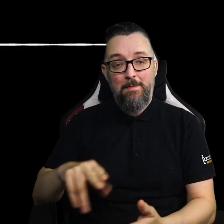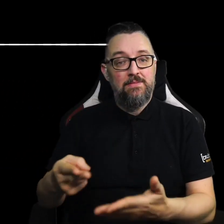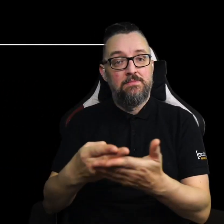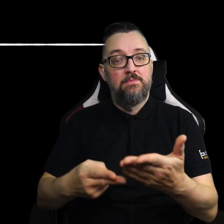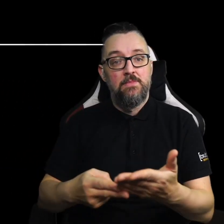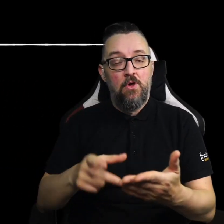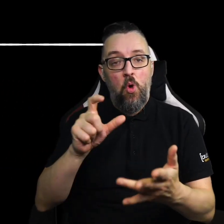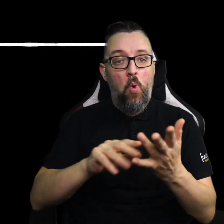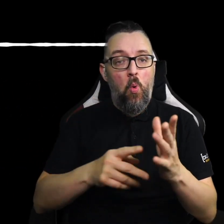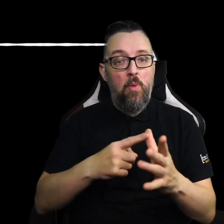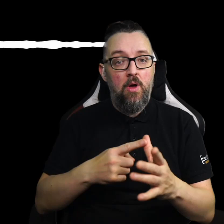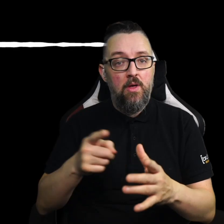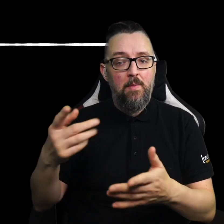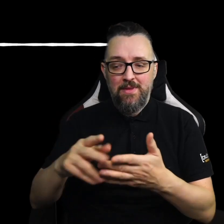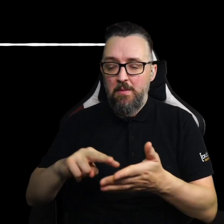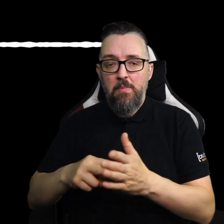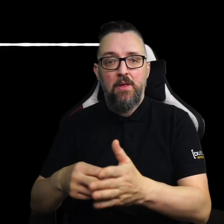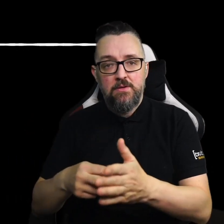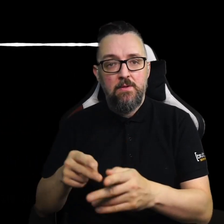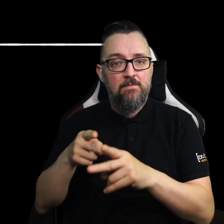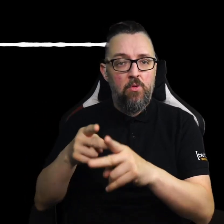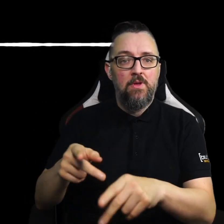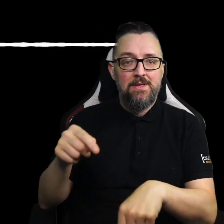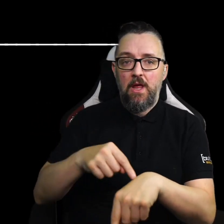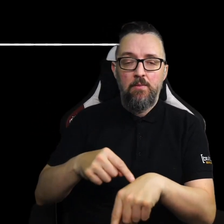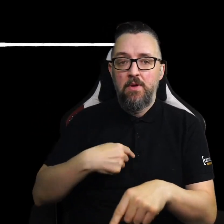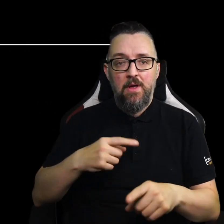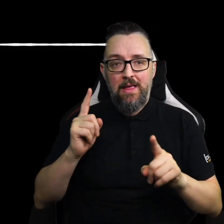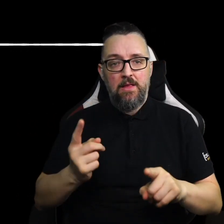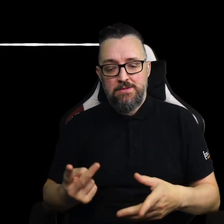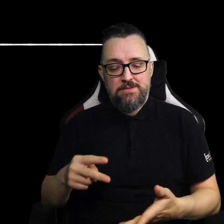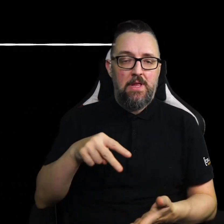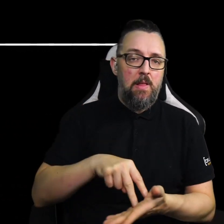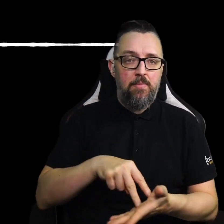Did they plan this in accordance with a time when I couldn't literally stand up for myself,